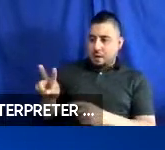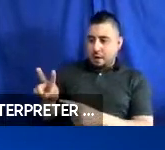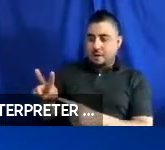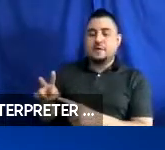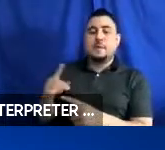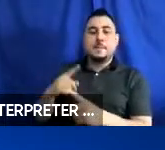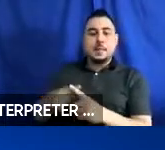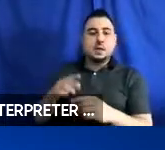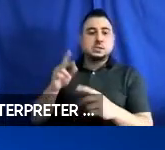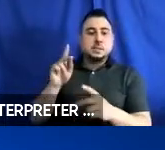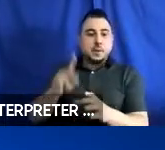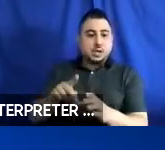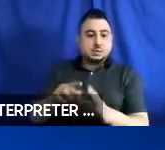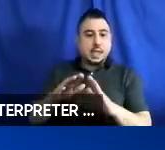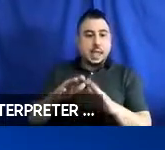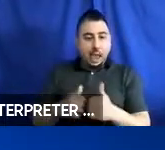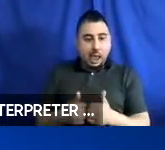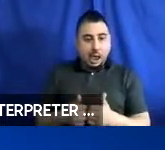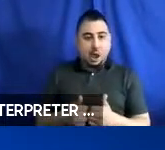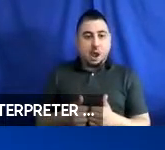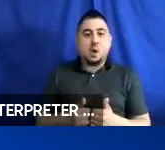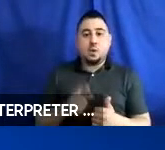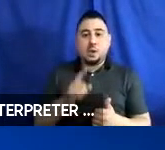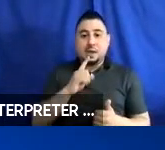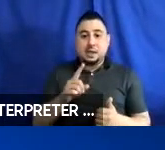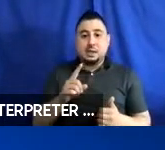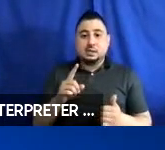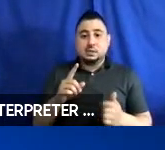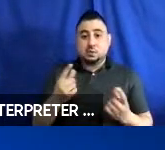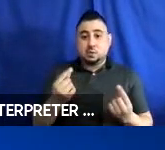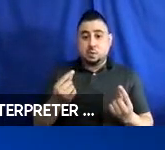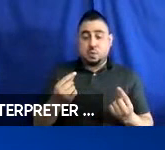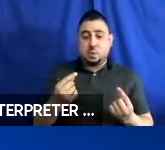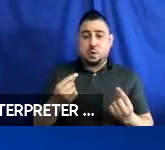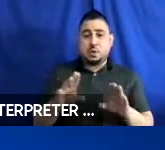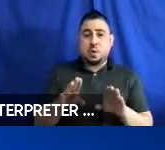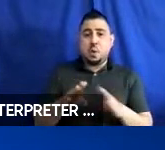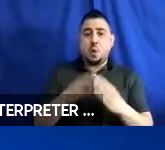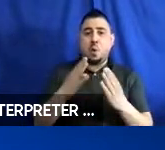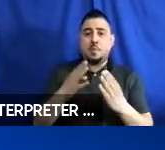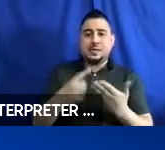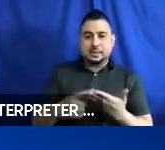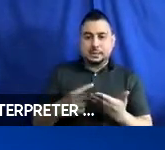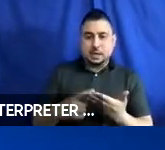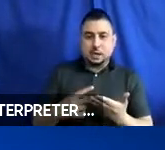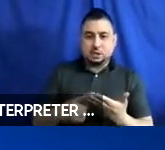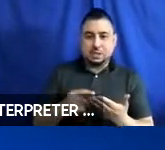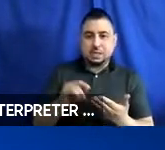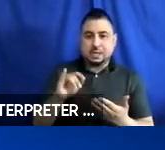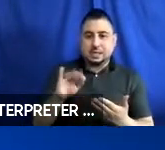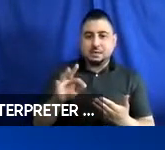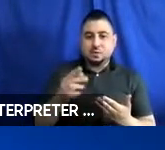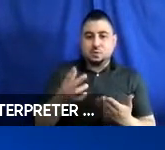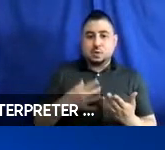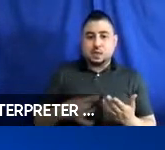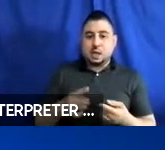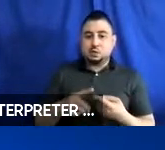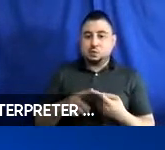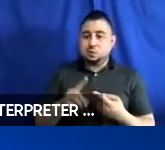session is by contributing to the open discussion. If you would look to speak, use the Q/A feature